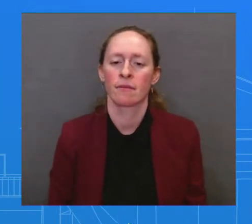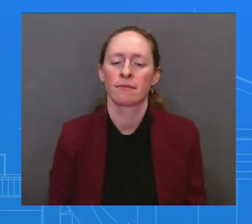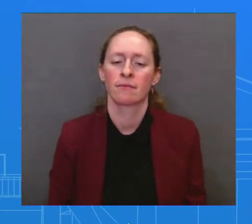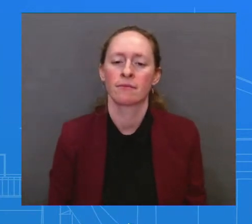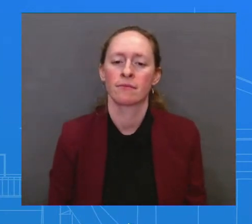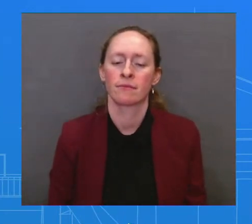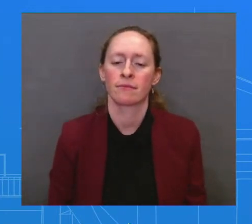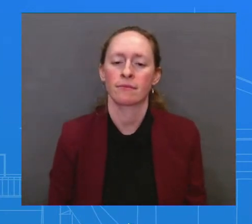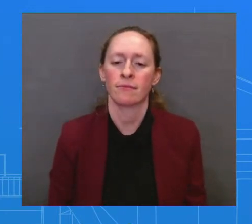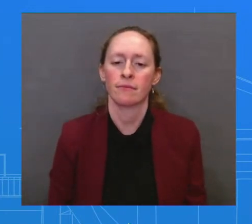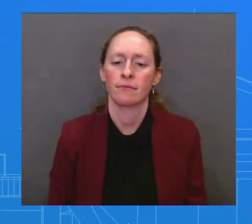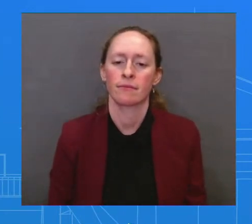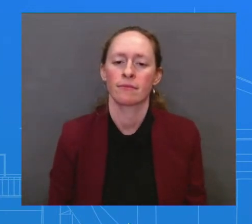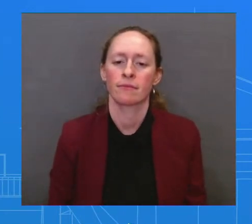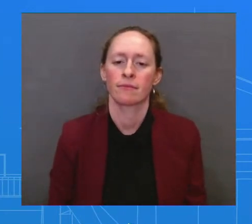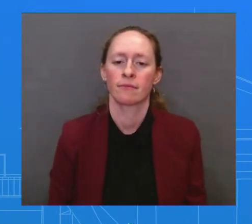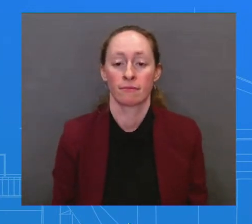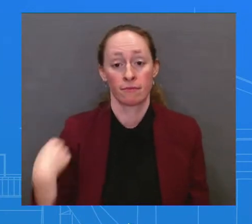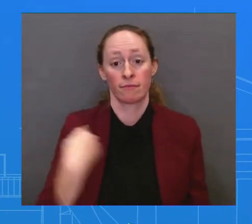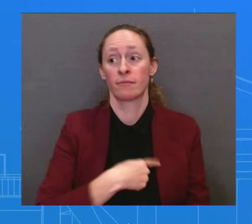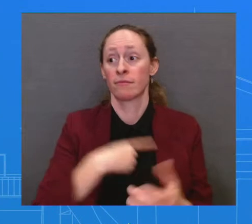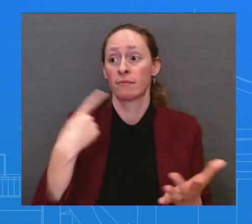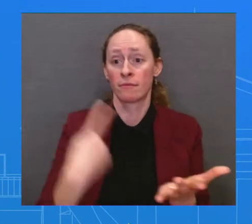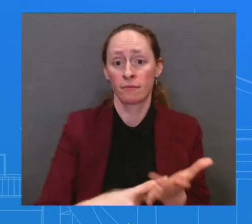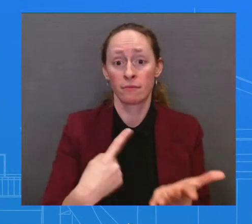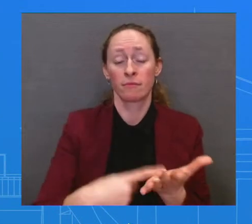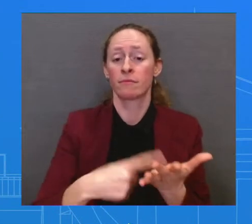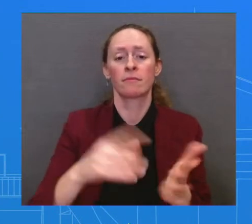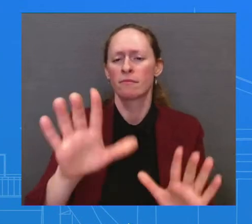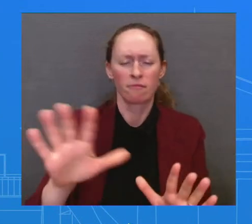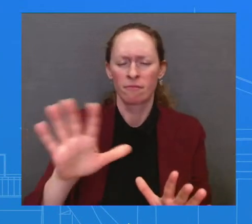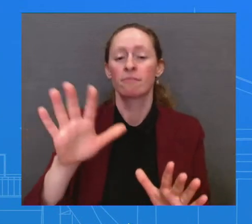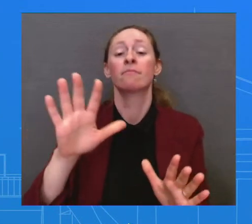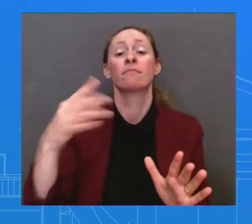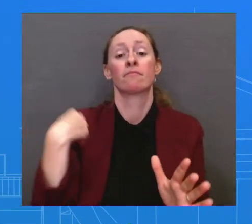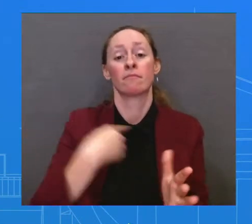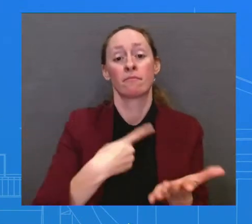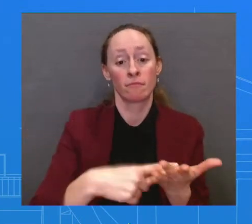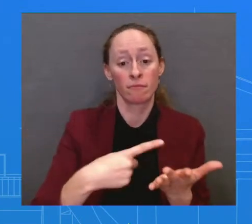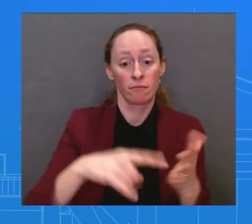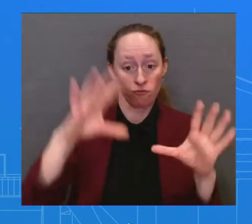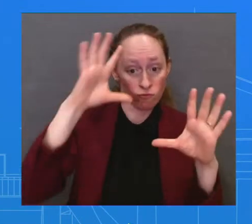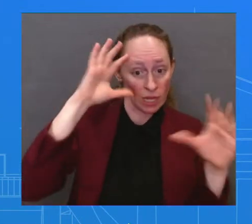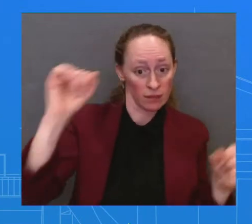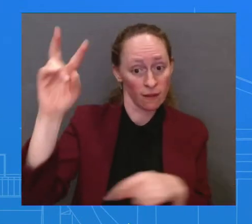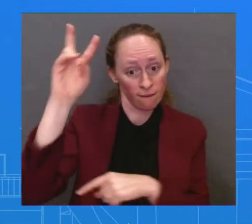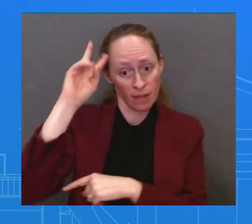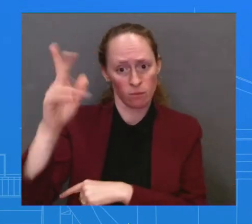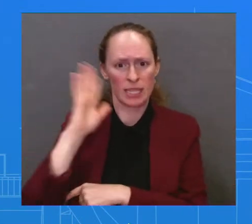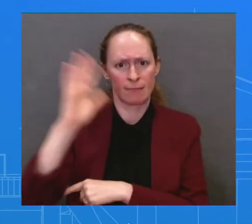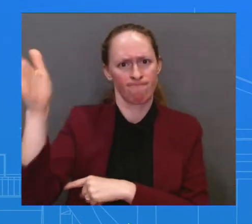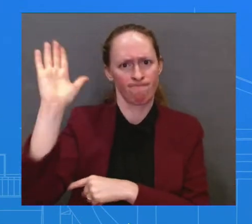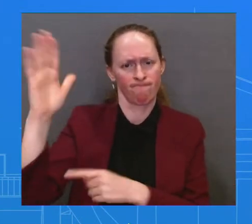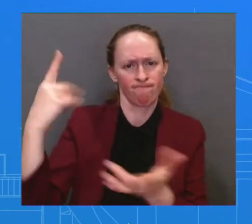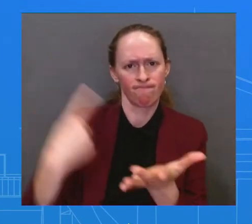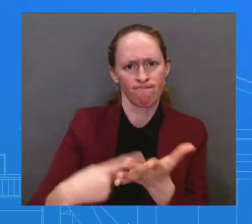are going to give remarks on gun safety tomorrow. So I'm going to let them speak to this. So, don't have anything to share on this at this time.